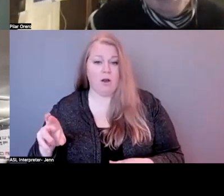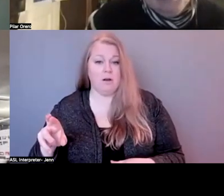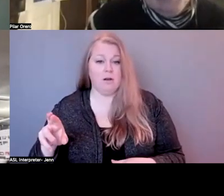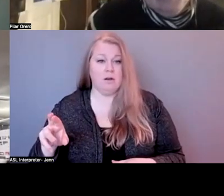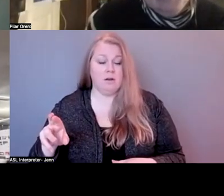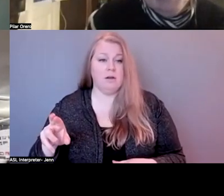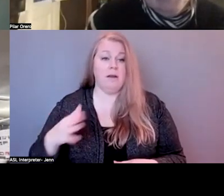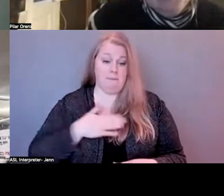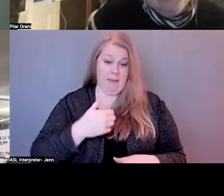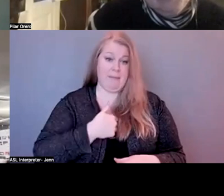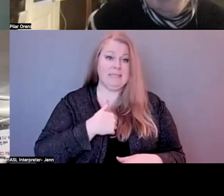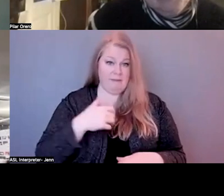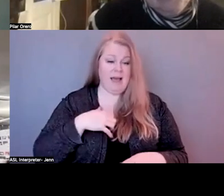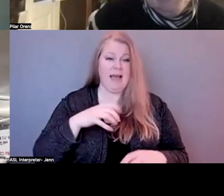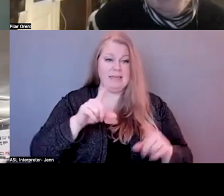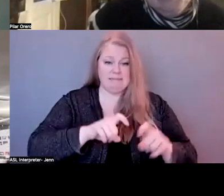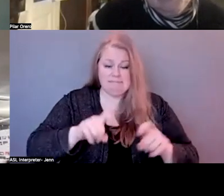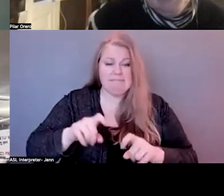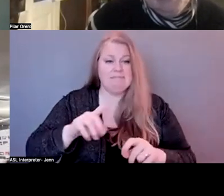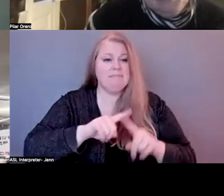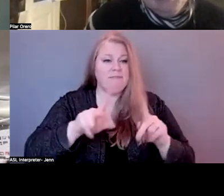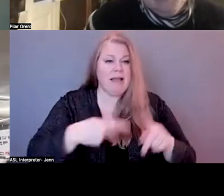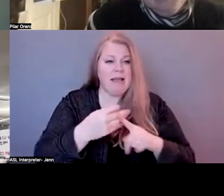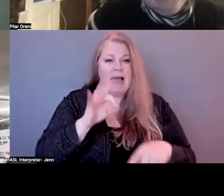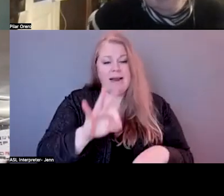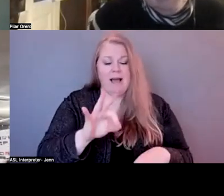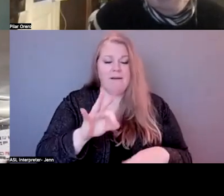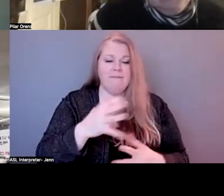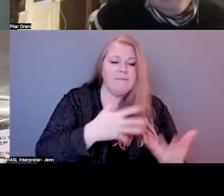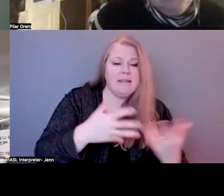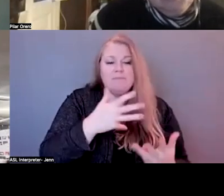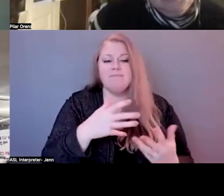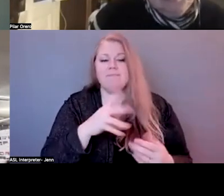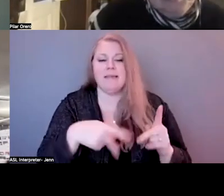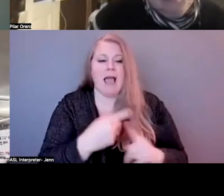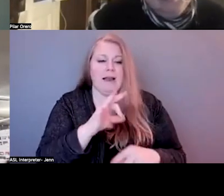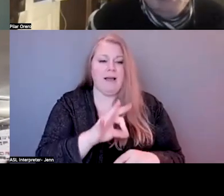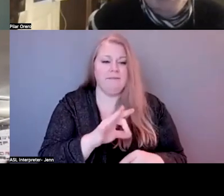Myself has also done all kinds of these, you know, sparse interaction techniques that assist people with